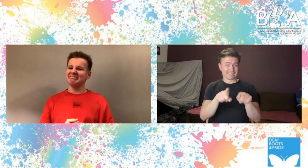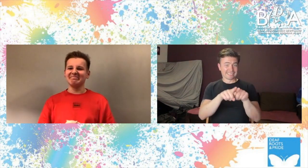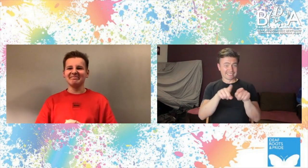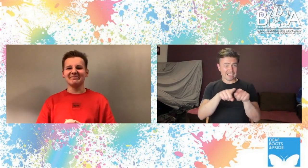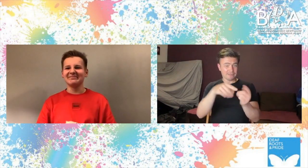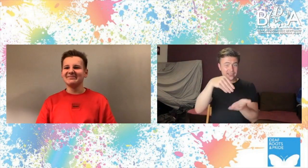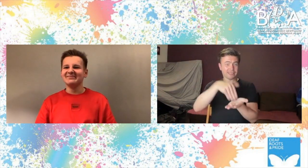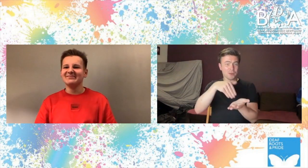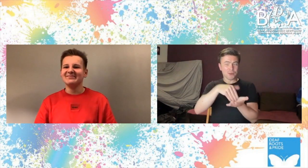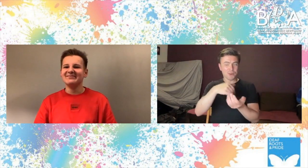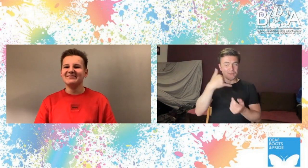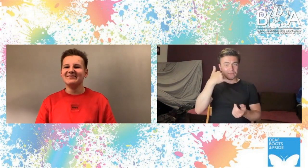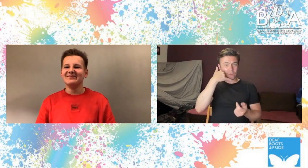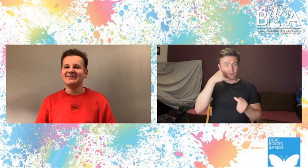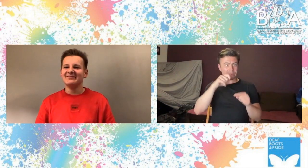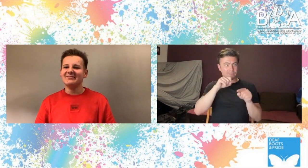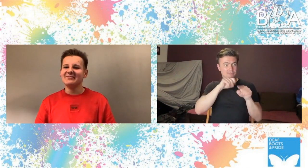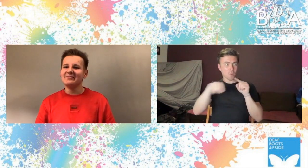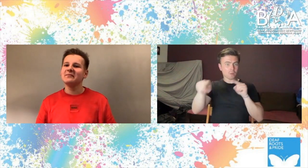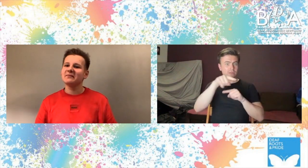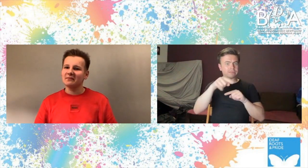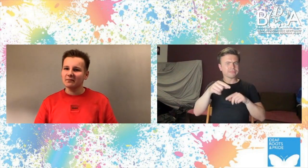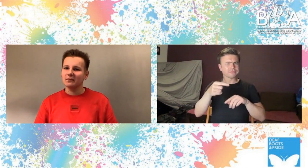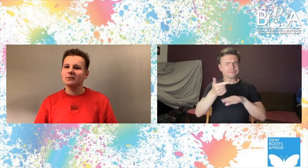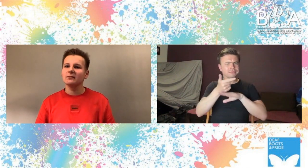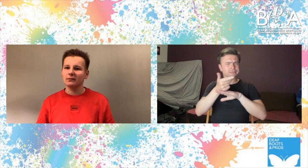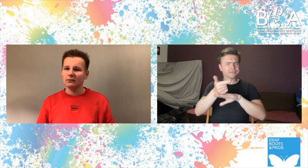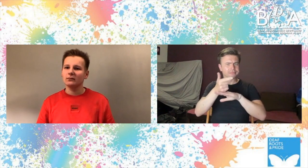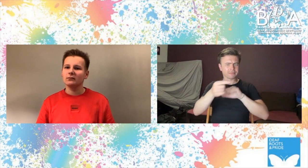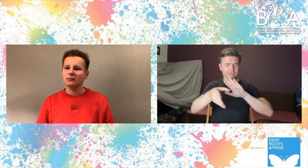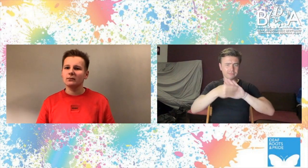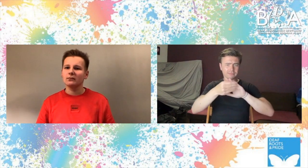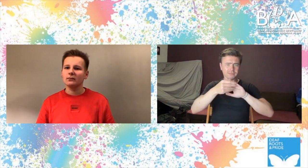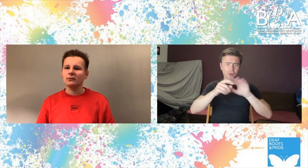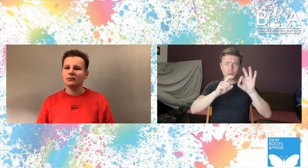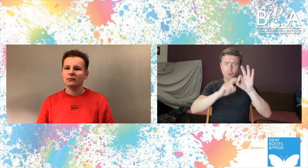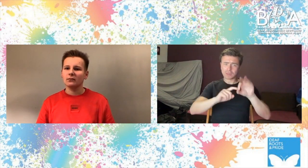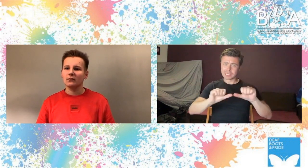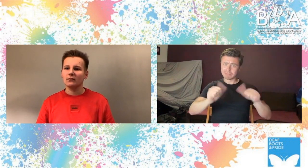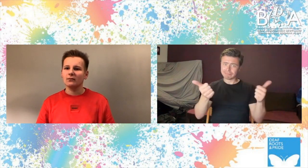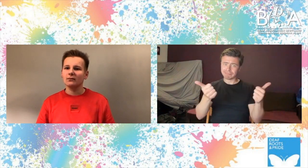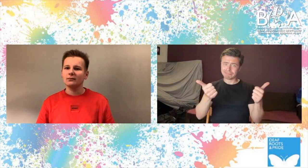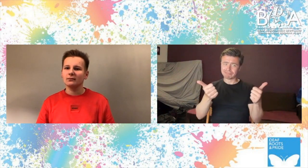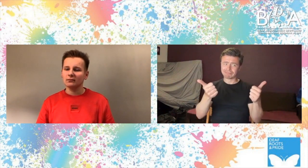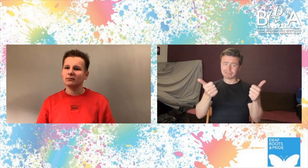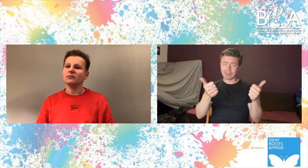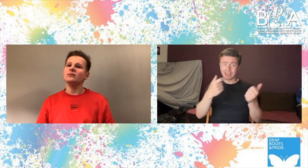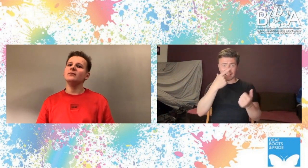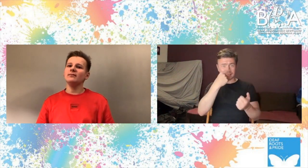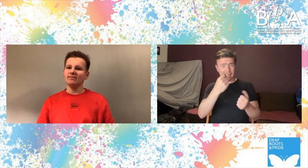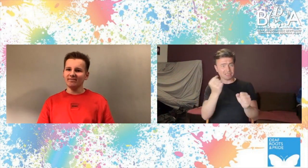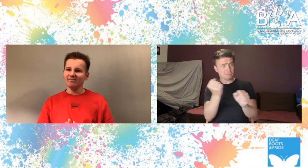Yes. And now most phones have got excellent quality cameras in them.